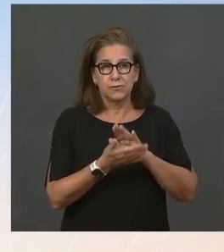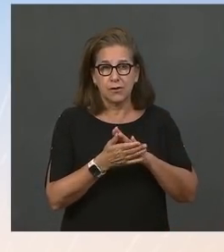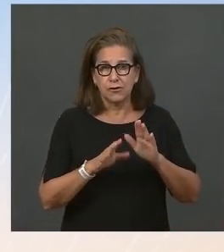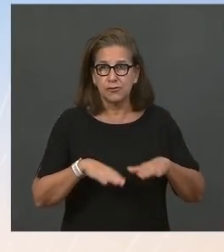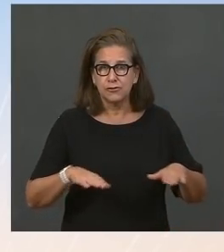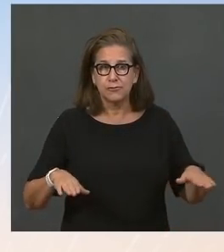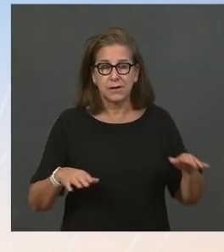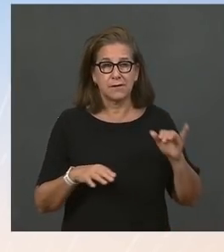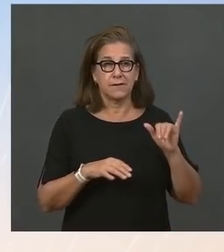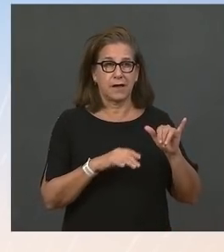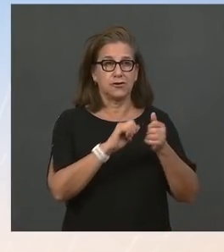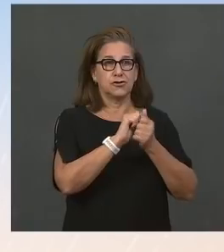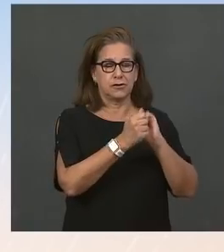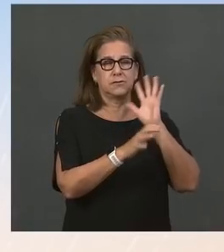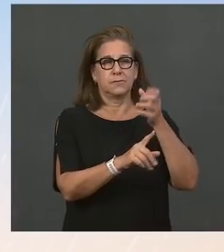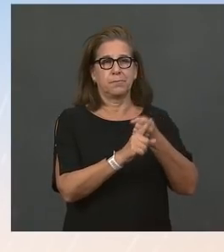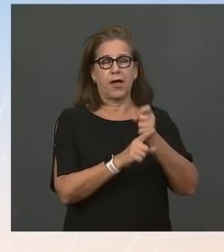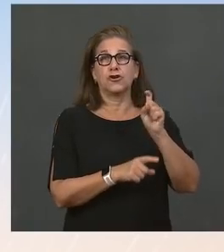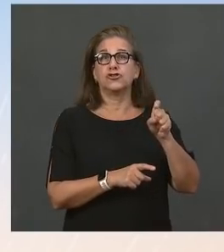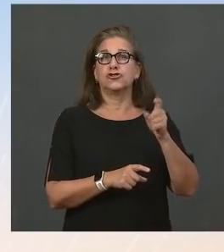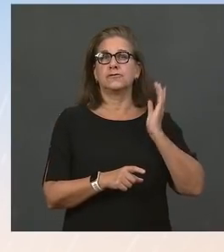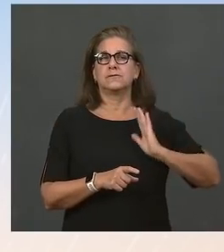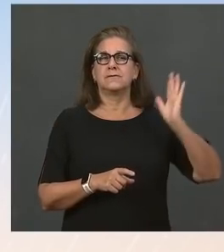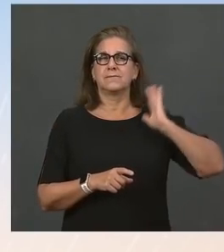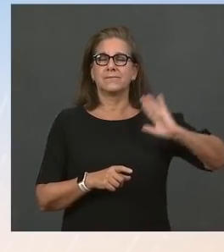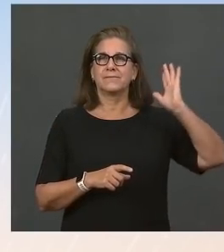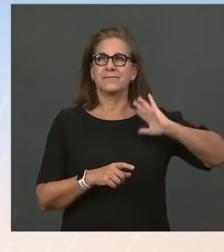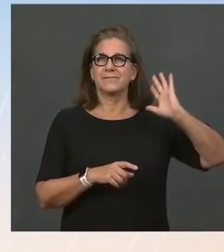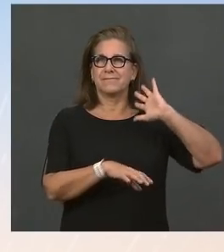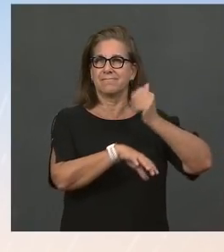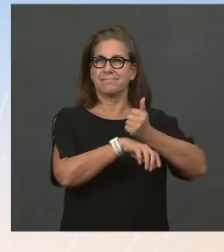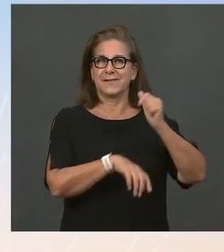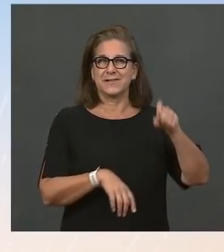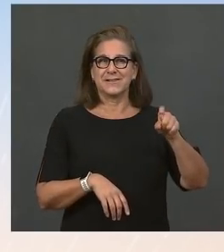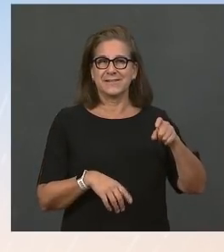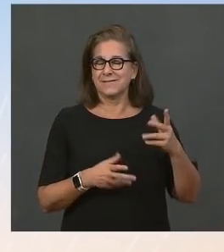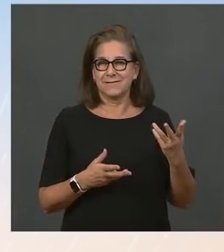These changes are changes the American people are -- have been asking for, have been demanding,